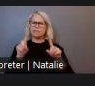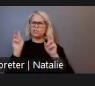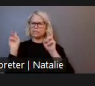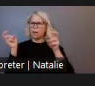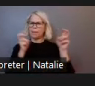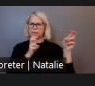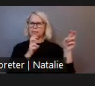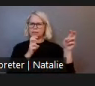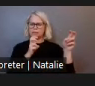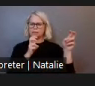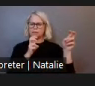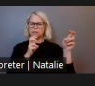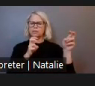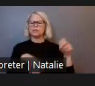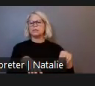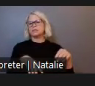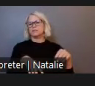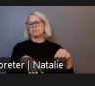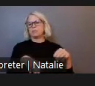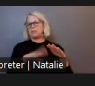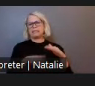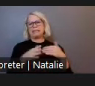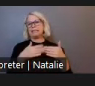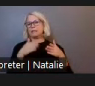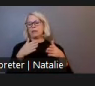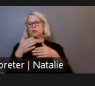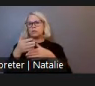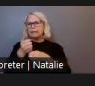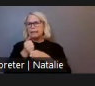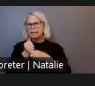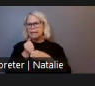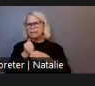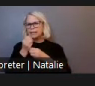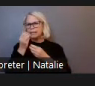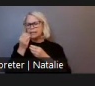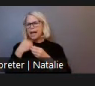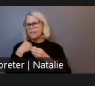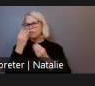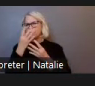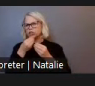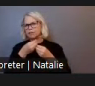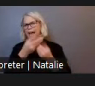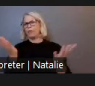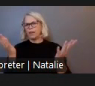they are basically a really easy way to get information and inform the public.